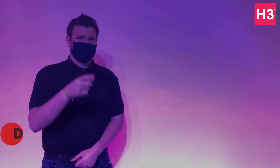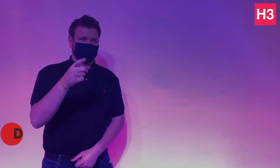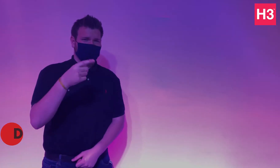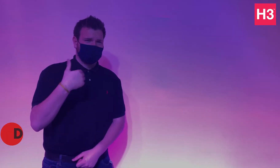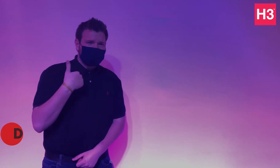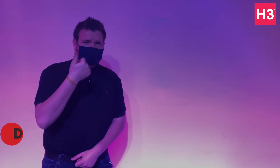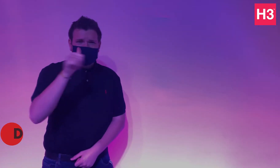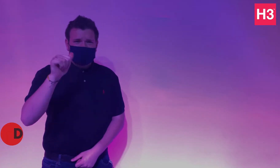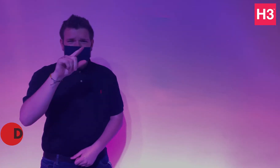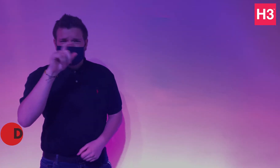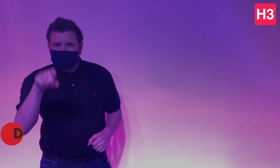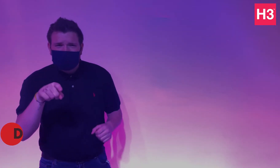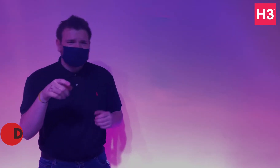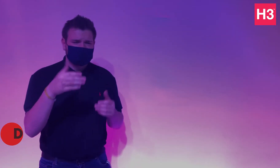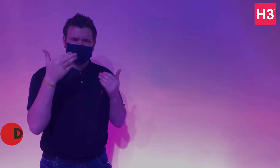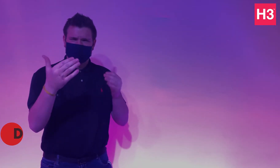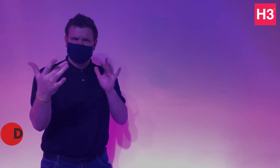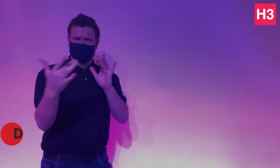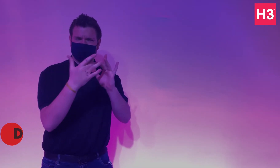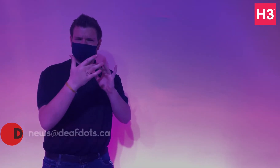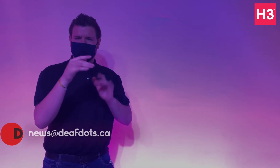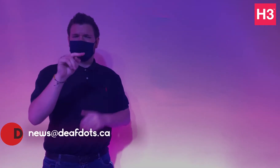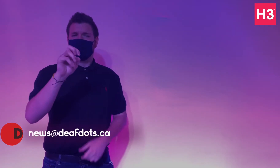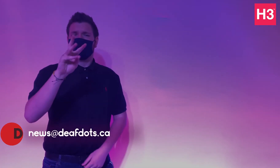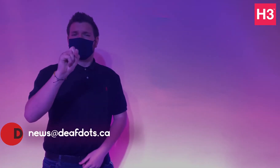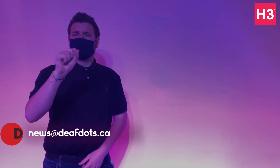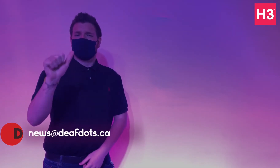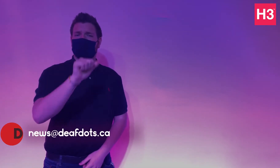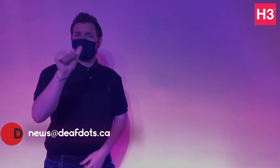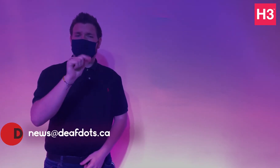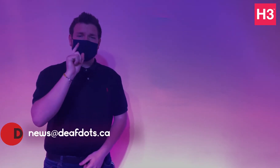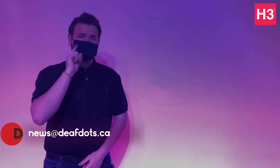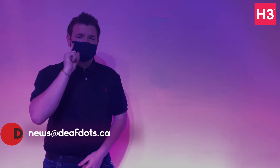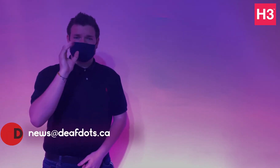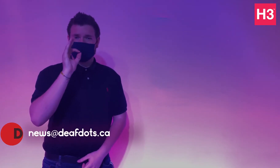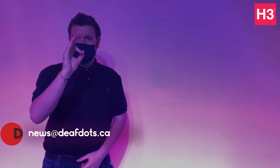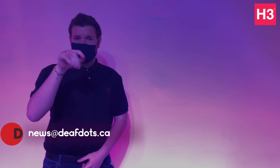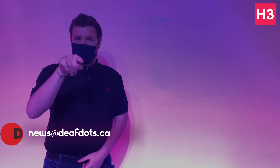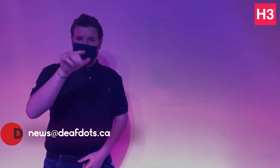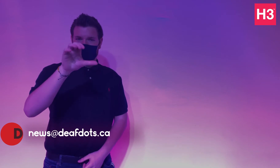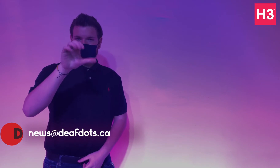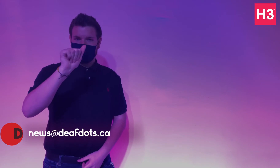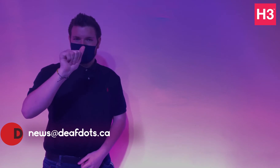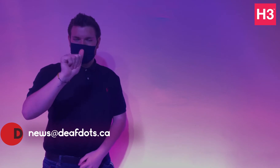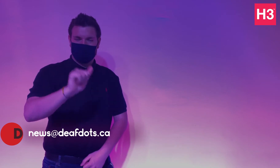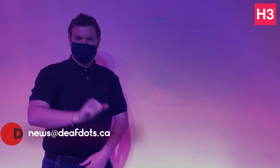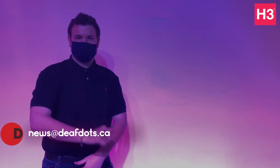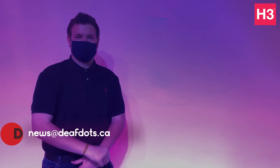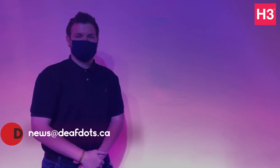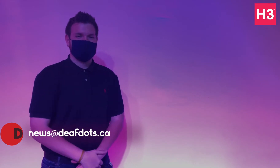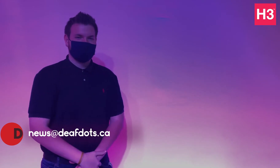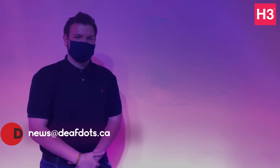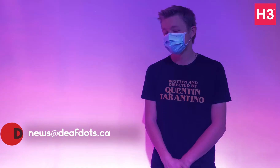If you have any questions, you can email news@deafdots.ca